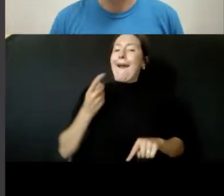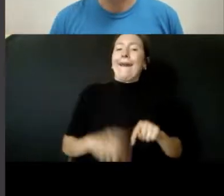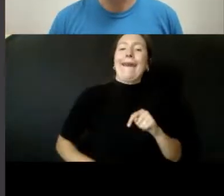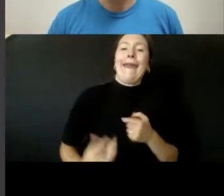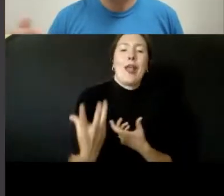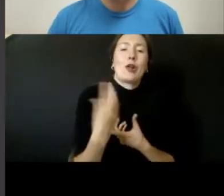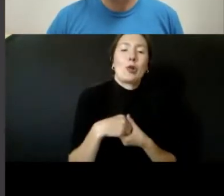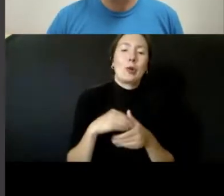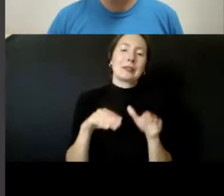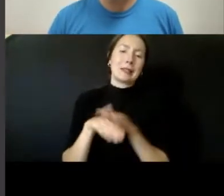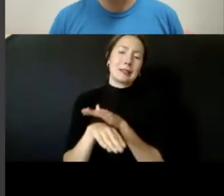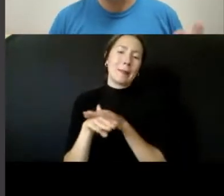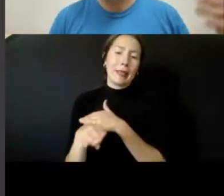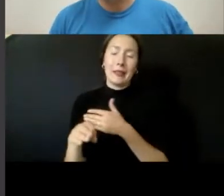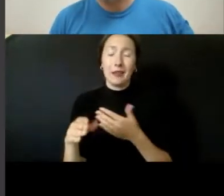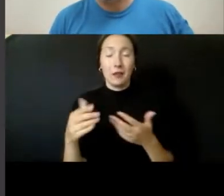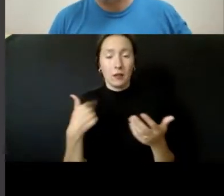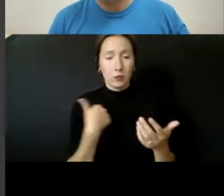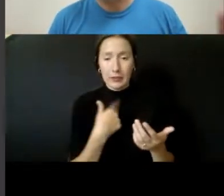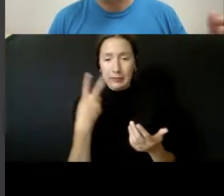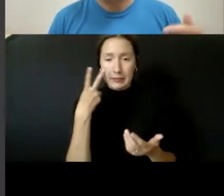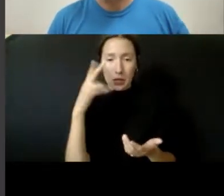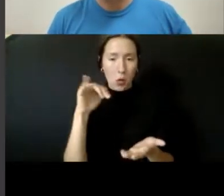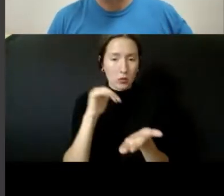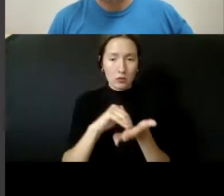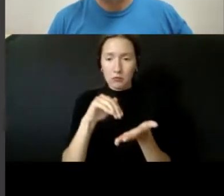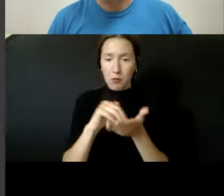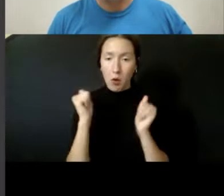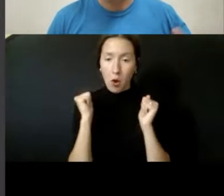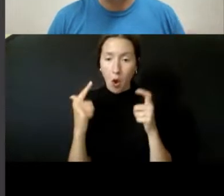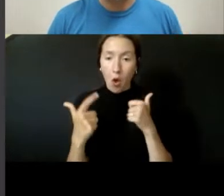or if you're an independent contractor or whether you're dealing with a client who has no idea about